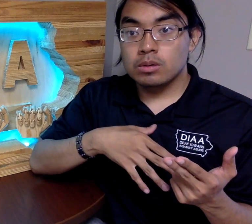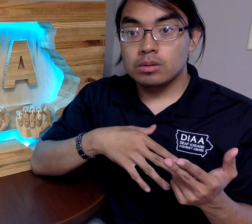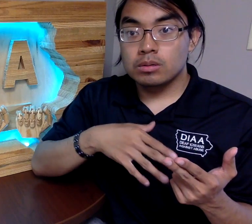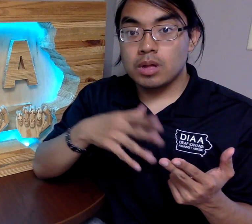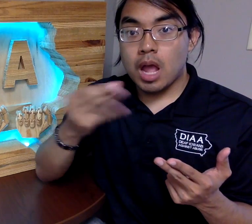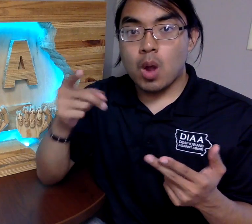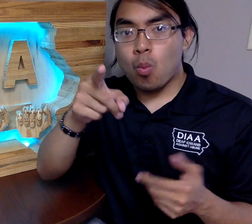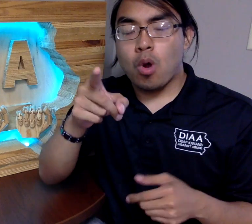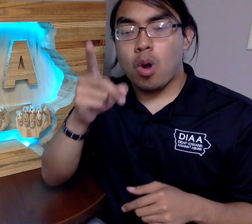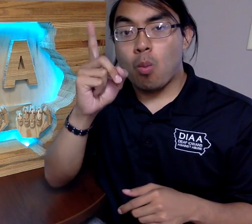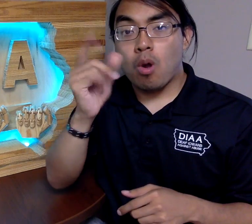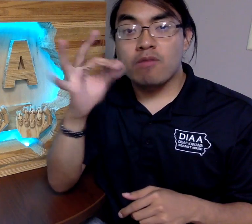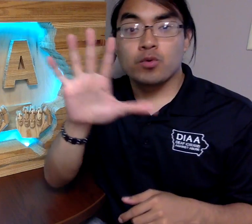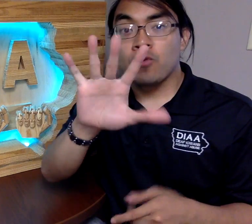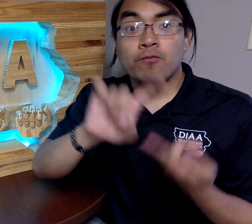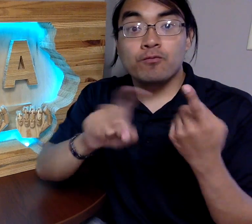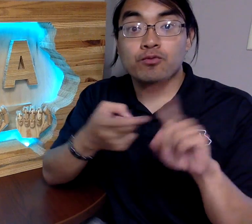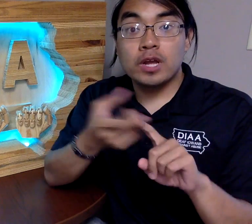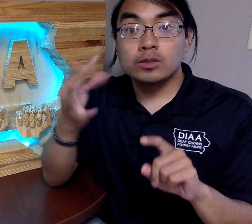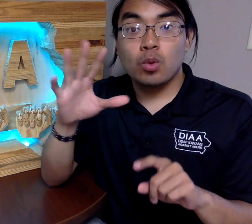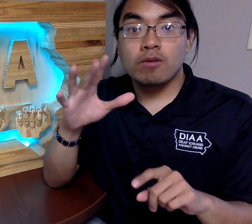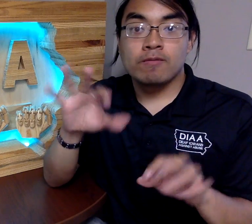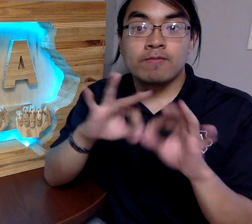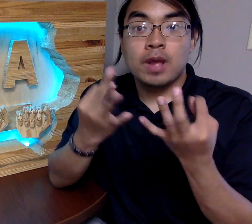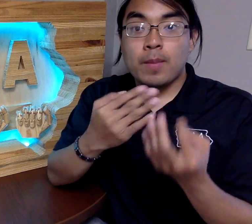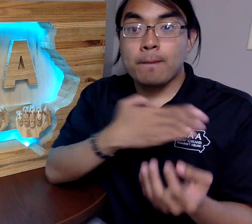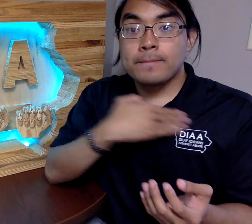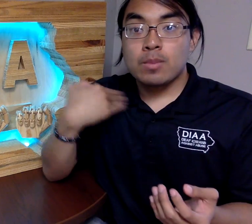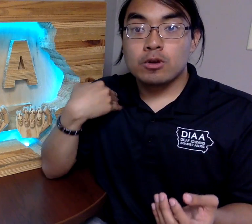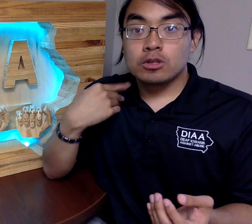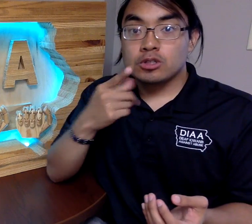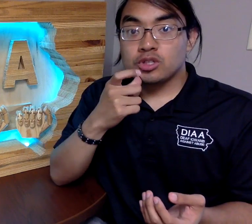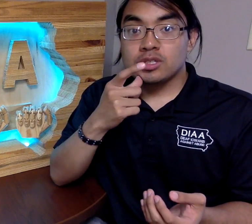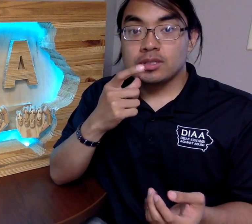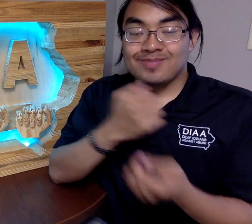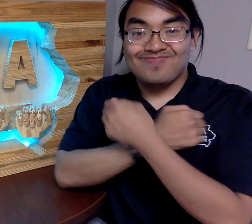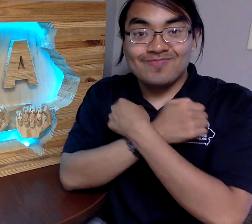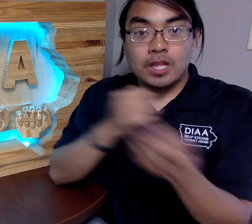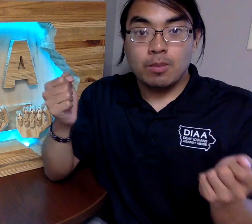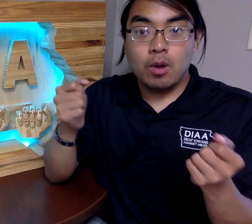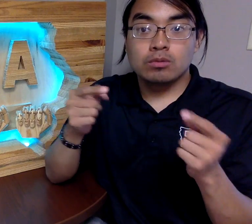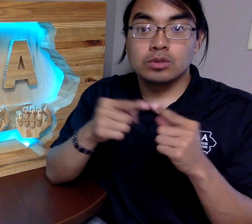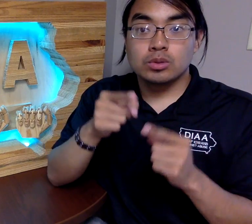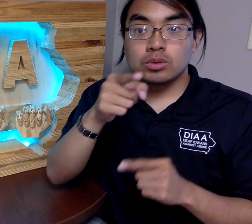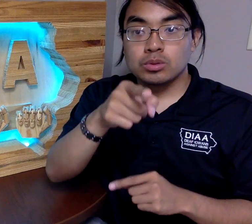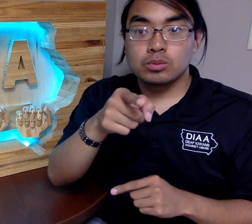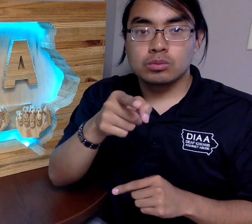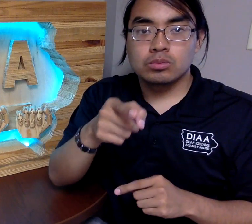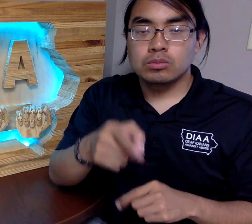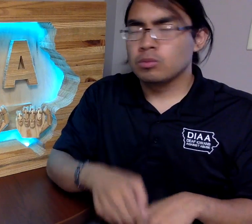one of your friends or family members just came out to you.